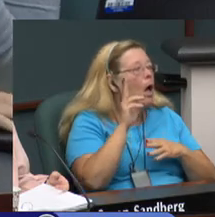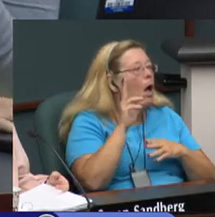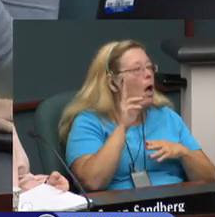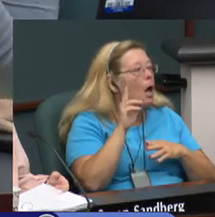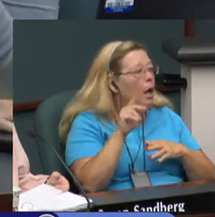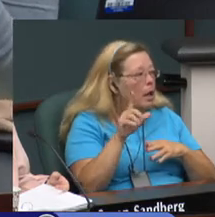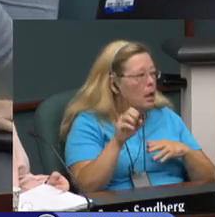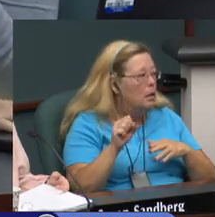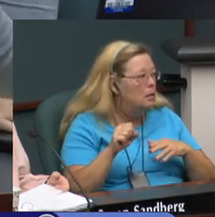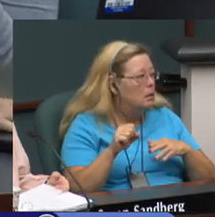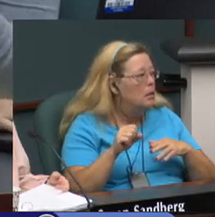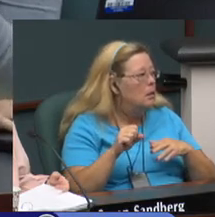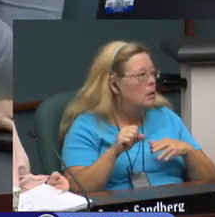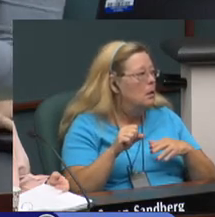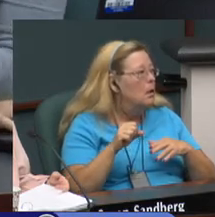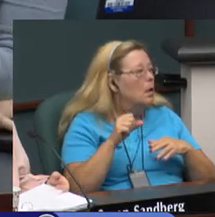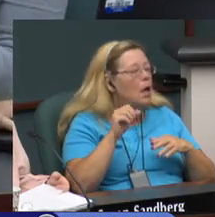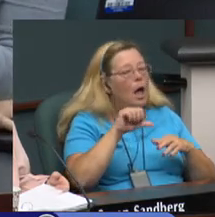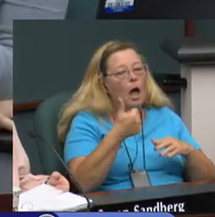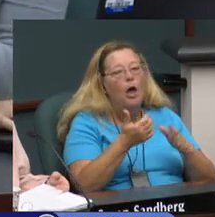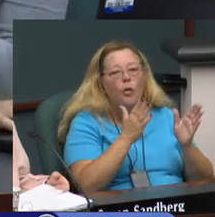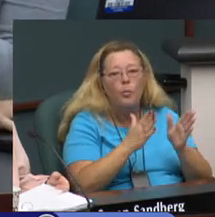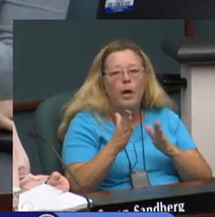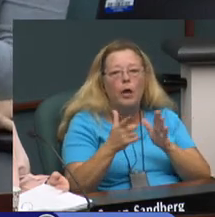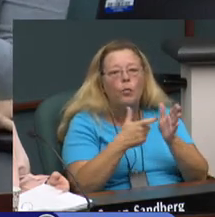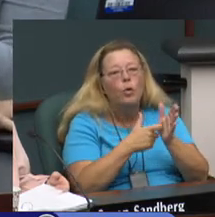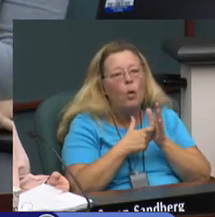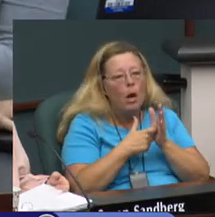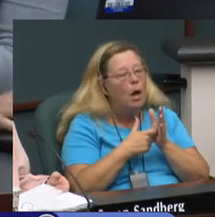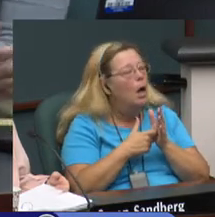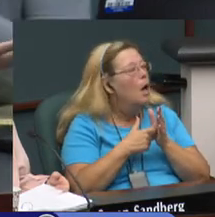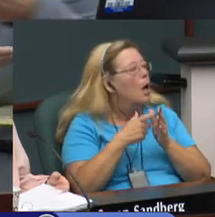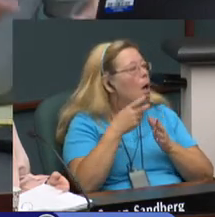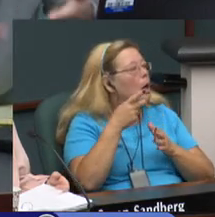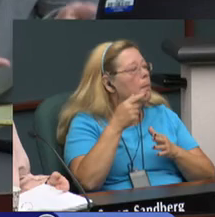there are other pattern requirements that would have to be worked in somehow